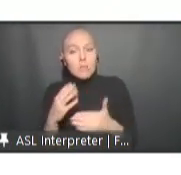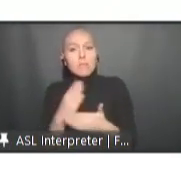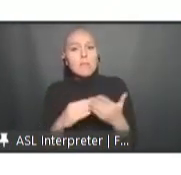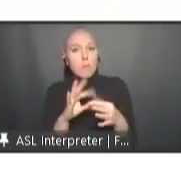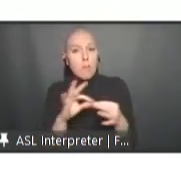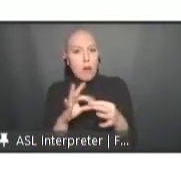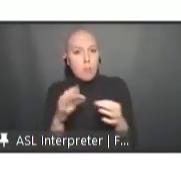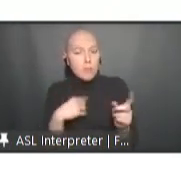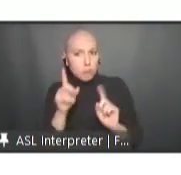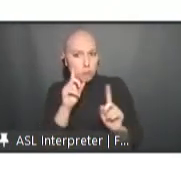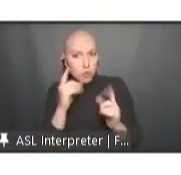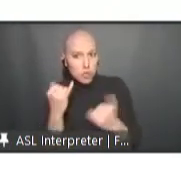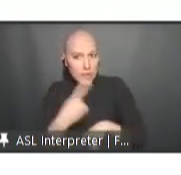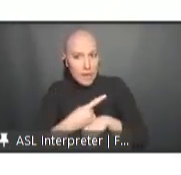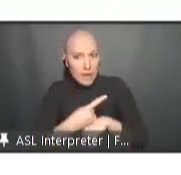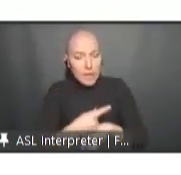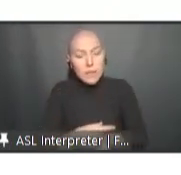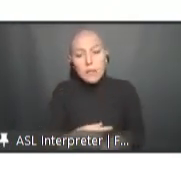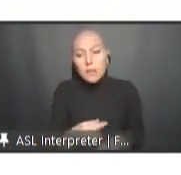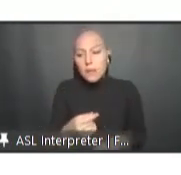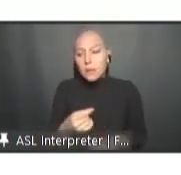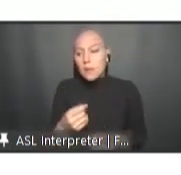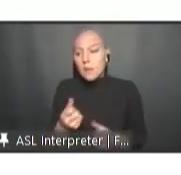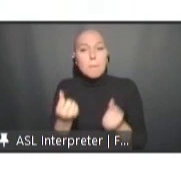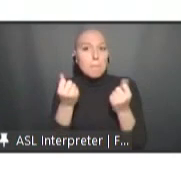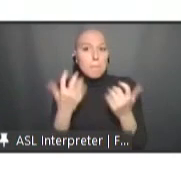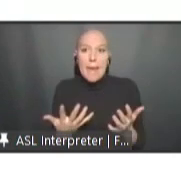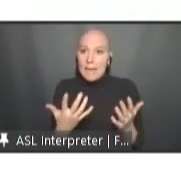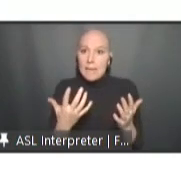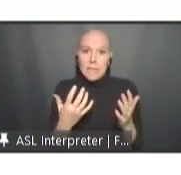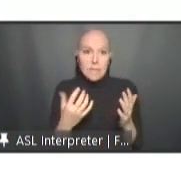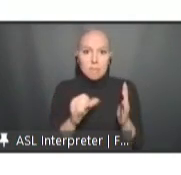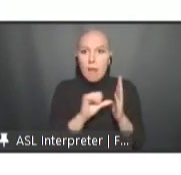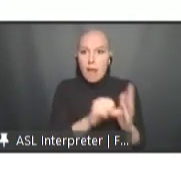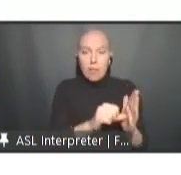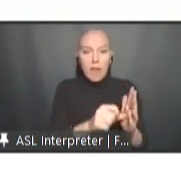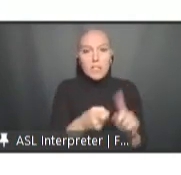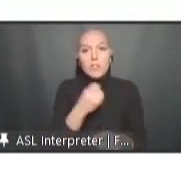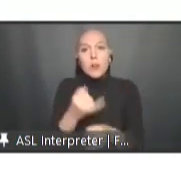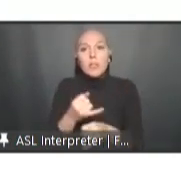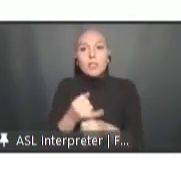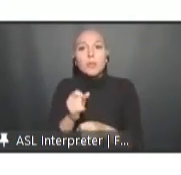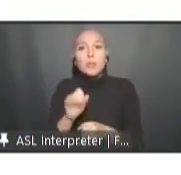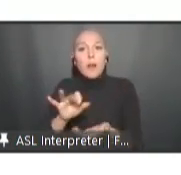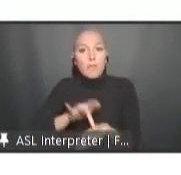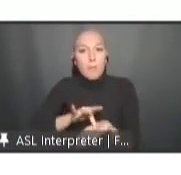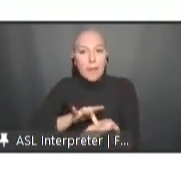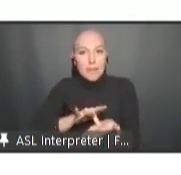there are many highlights from Institute of Medicine reports relating to causality